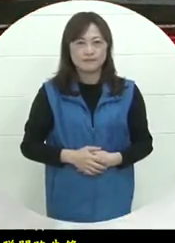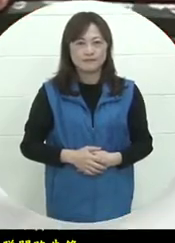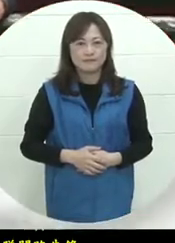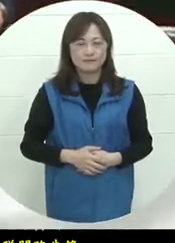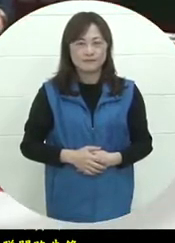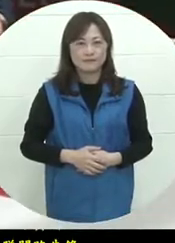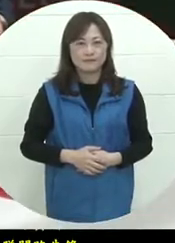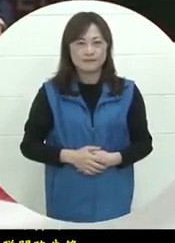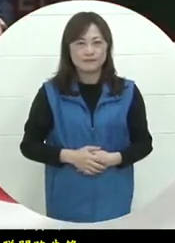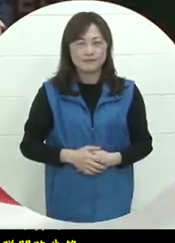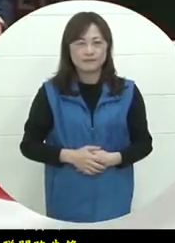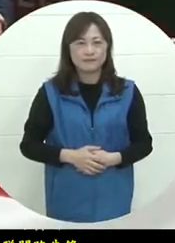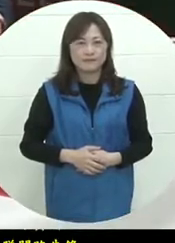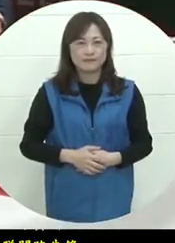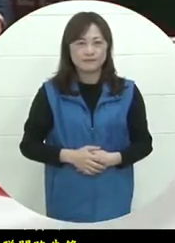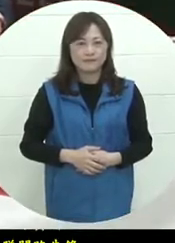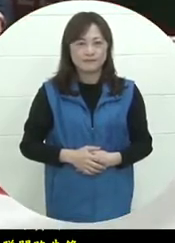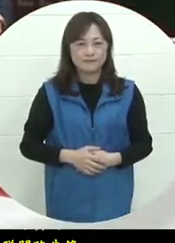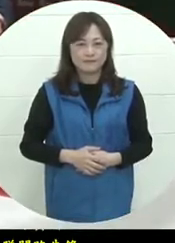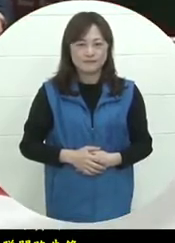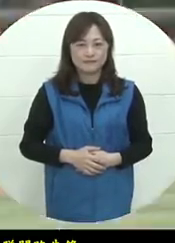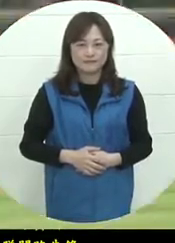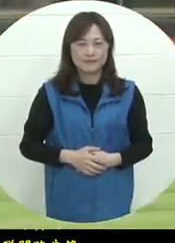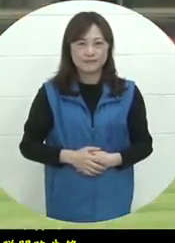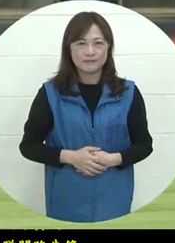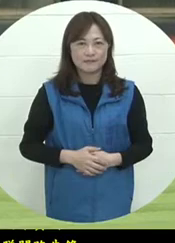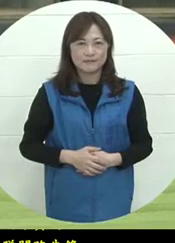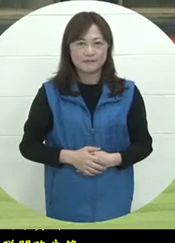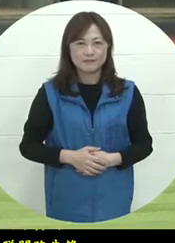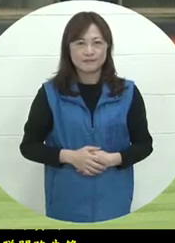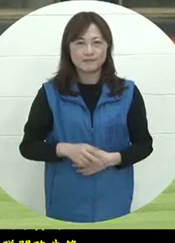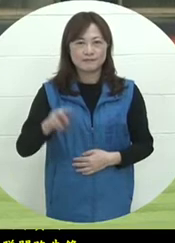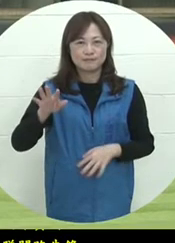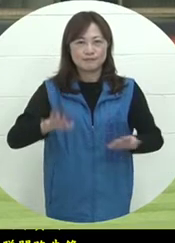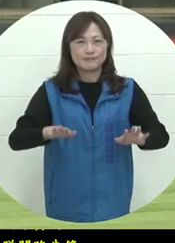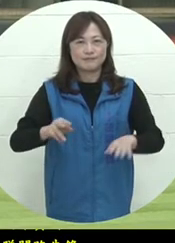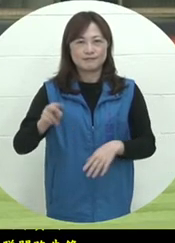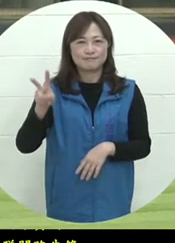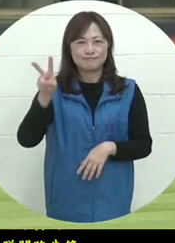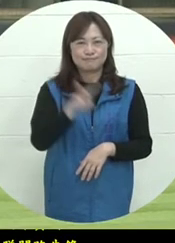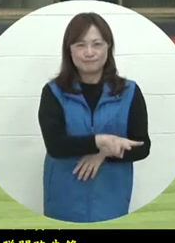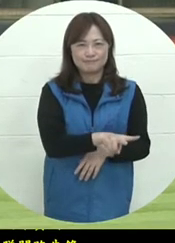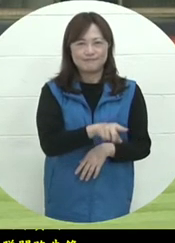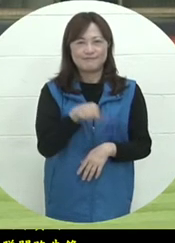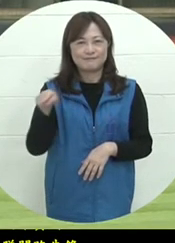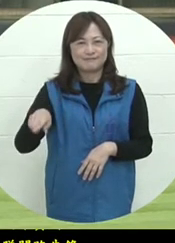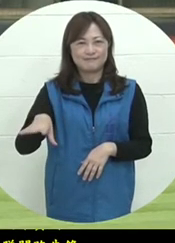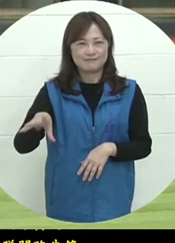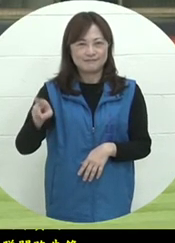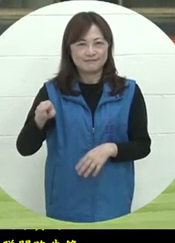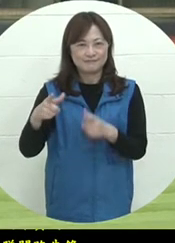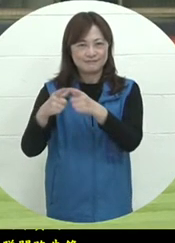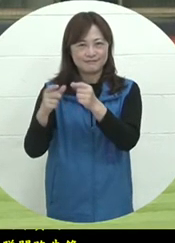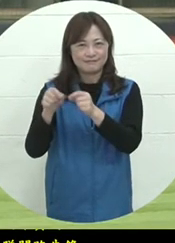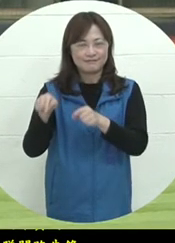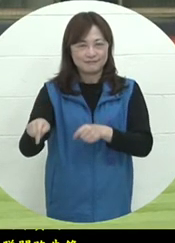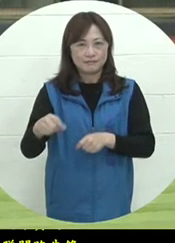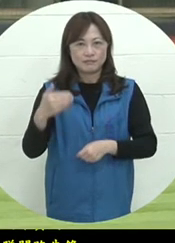is 2 points behind. For the American team, which has a strong offensive power, if the Fortress can accumulate more points